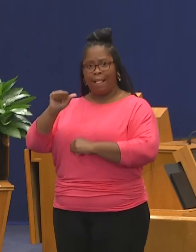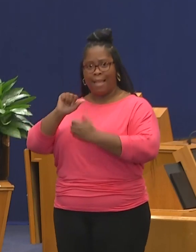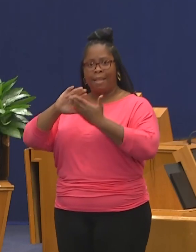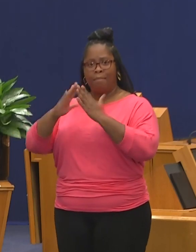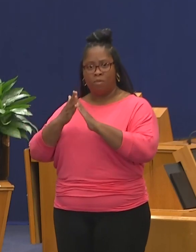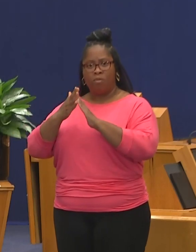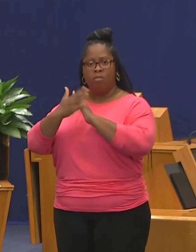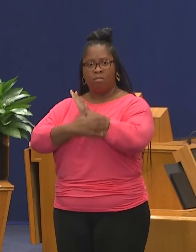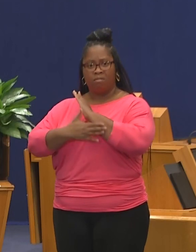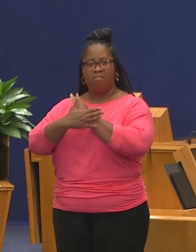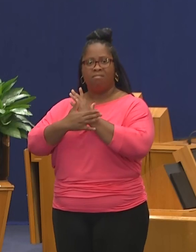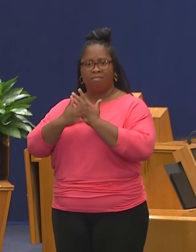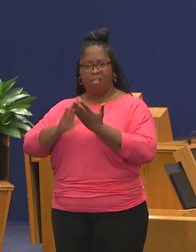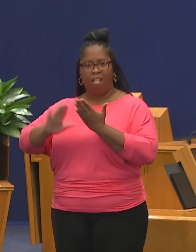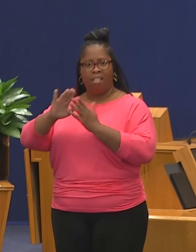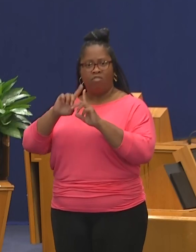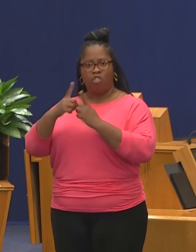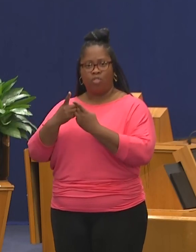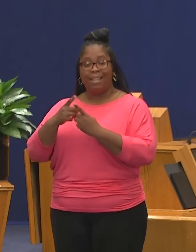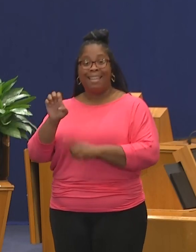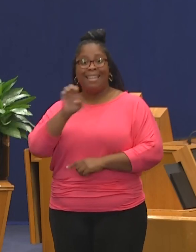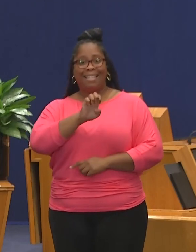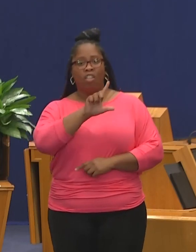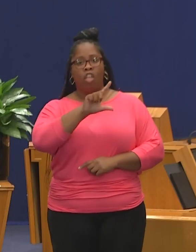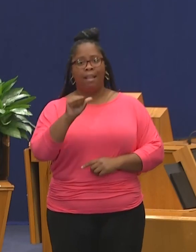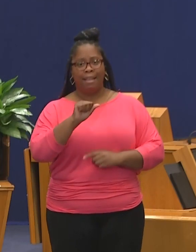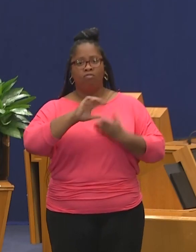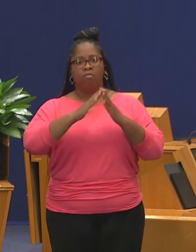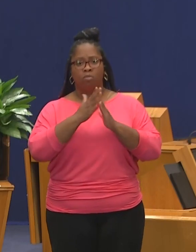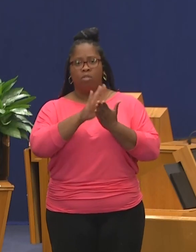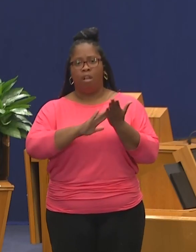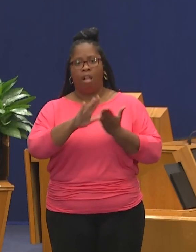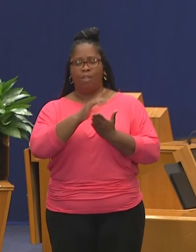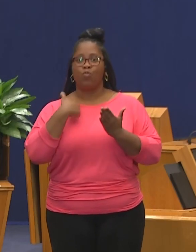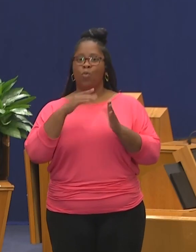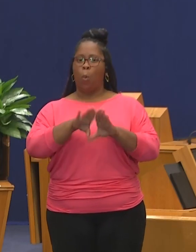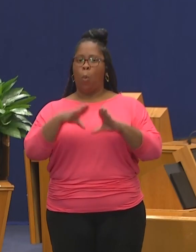WITH THE LOS ANGELES COMMUNITY COLLEGE DISTRICT AND EAST LOS